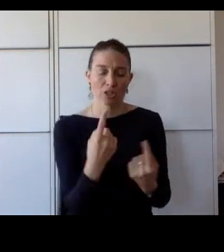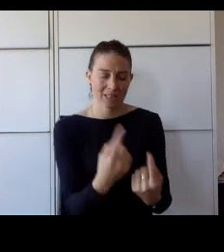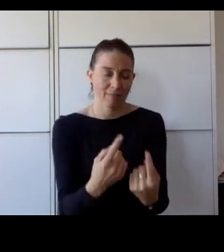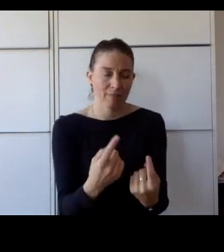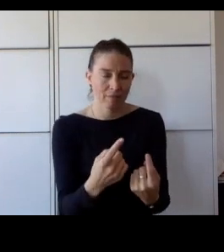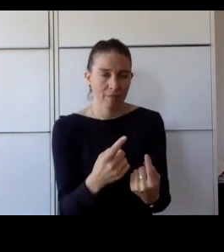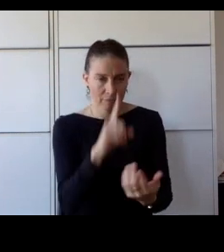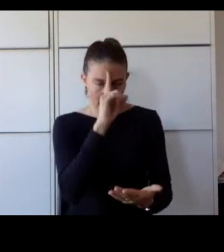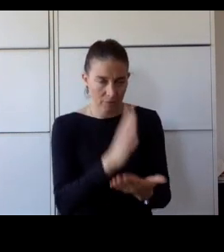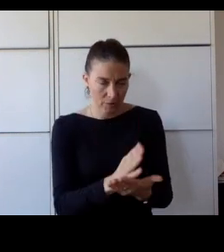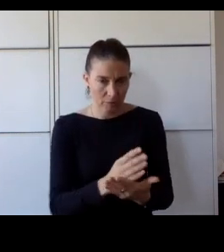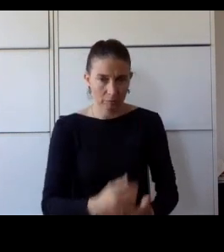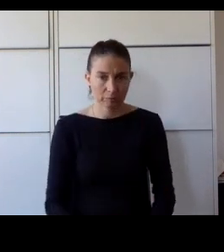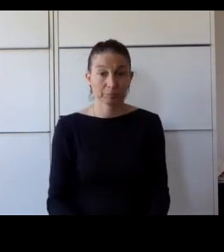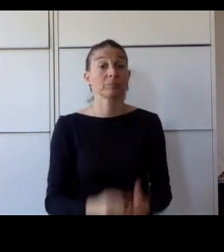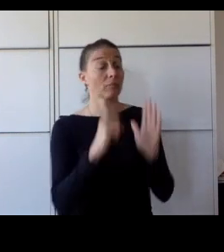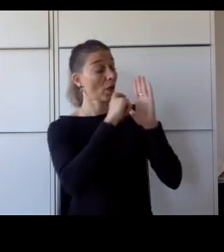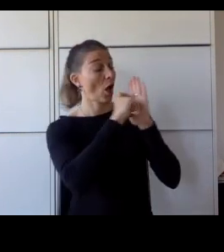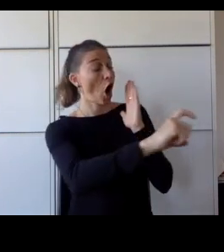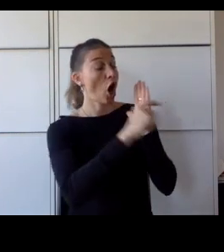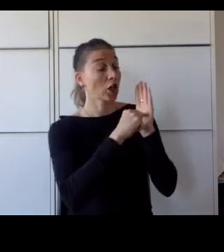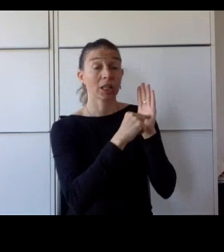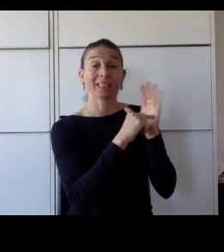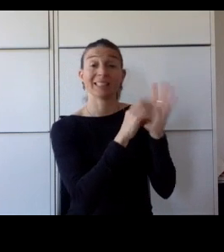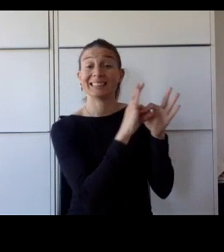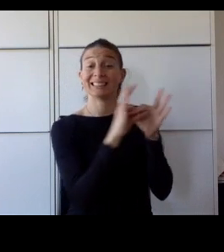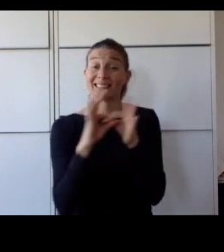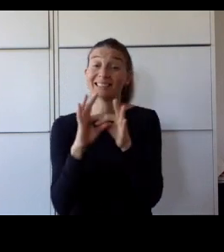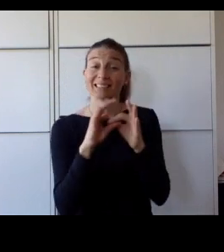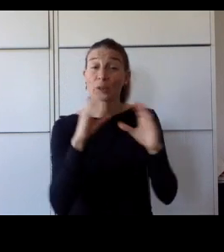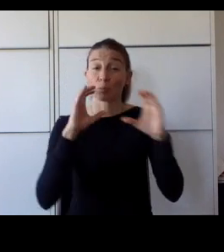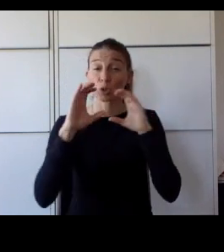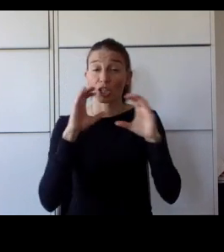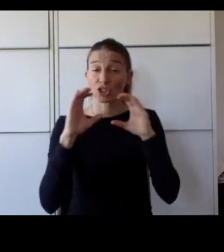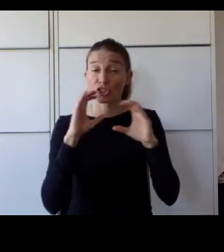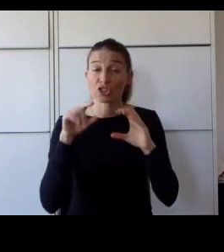A quick point, the Article that covers emergency communications is 109.